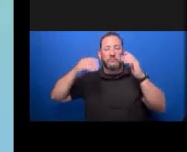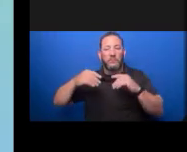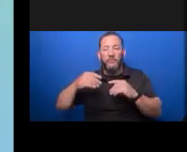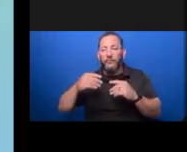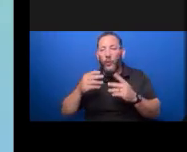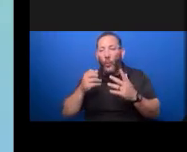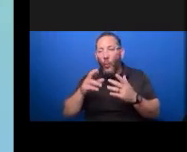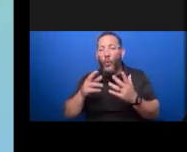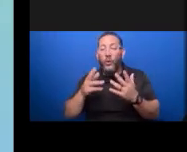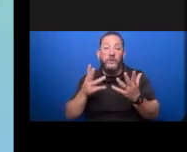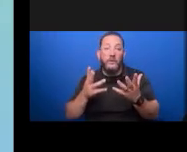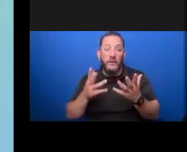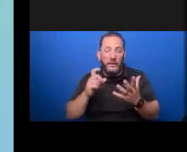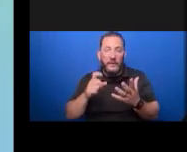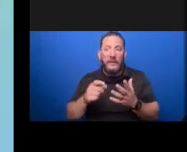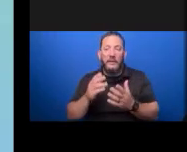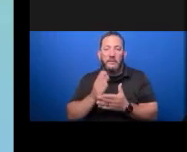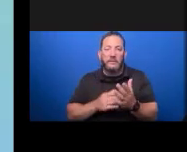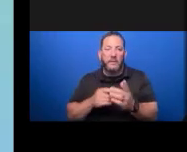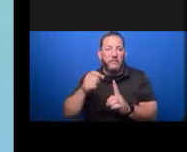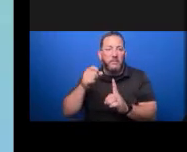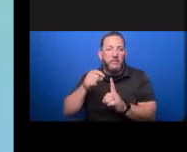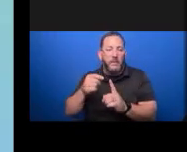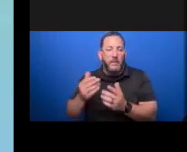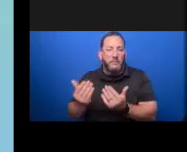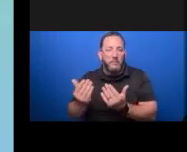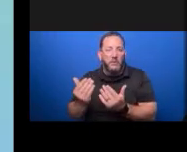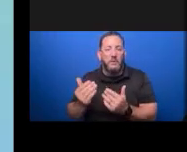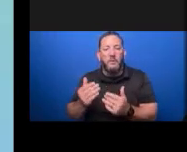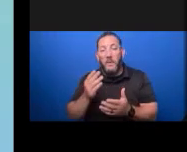input. Sensory behaviors may appear as tantrums or avoidance